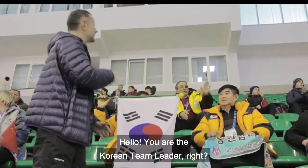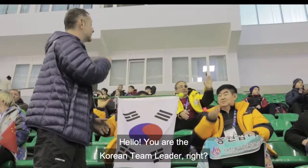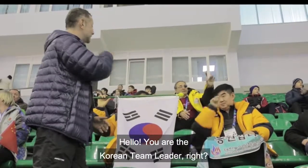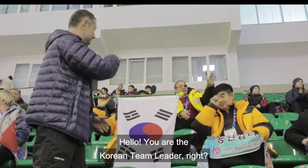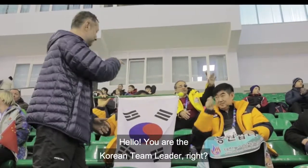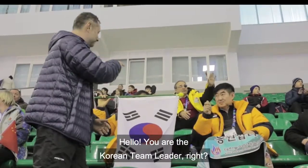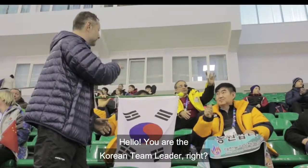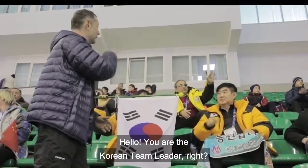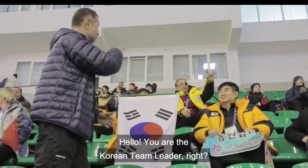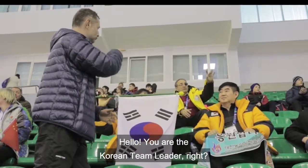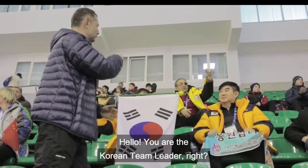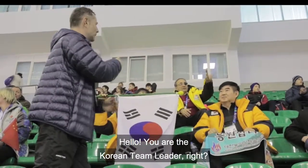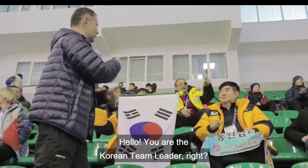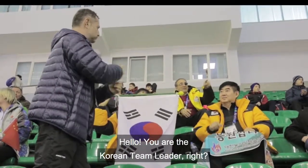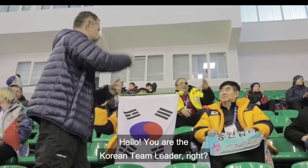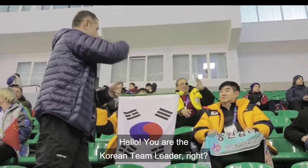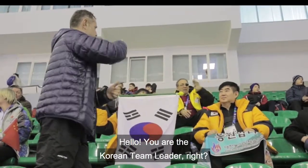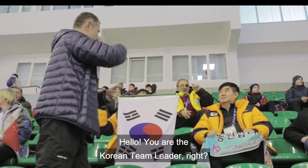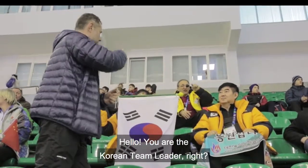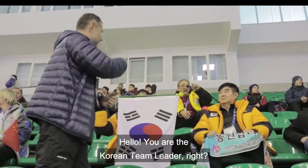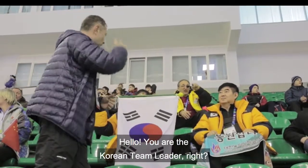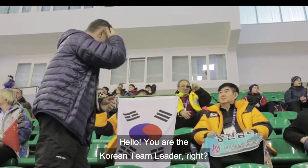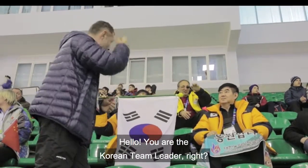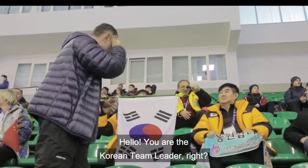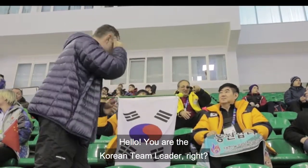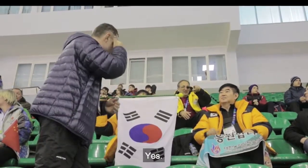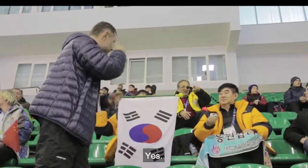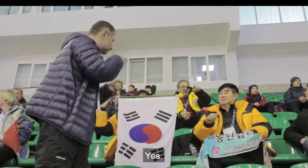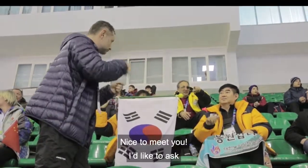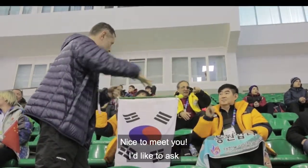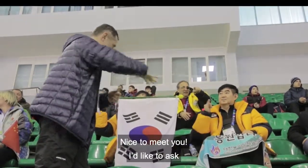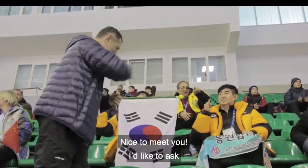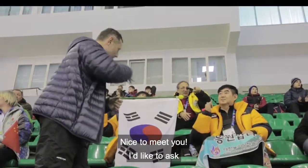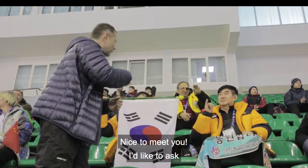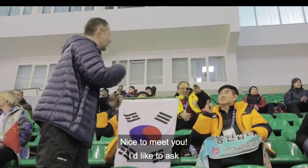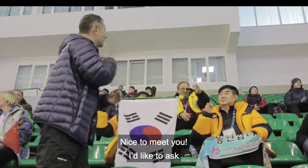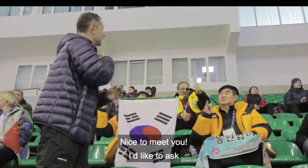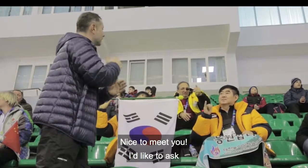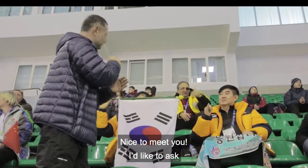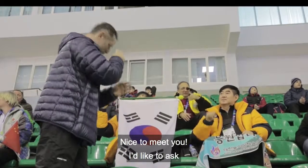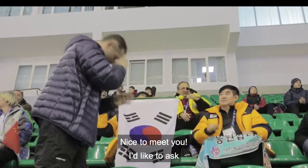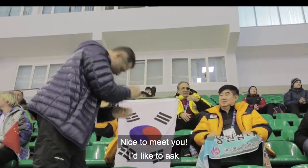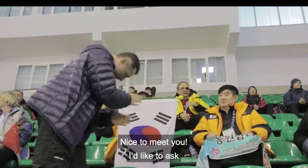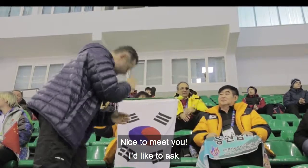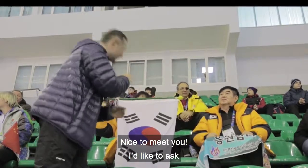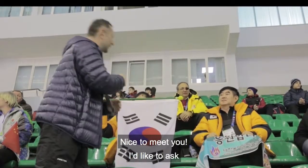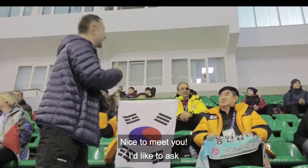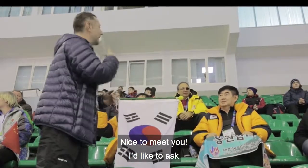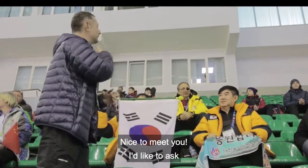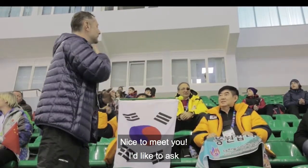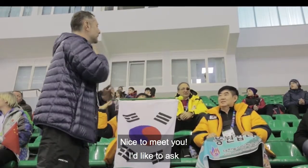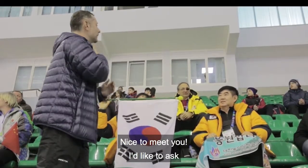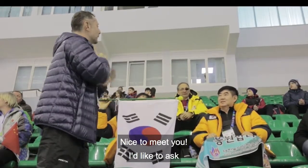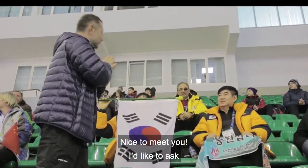Hello! You are the Korean Team Leader, right? Yes. Nice to meet you! I’d like to ask